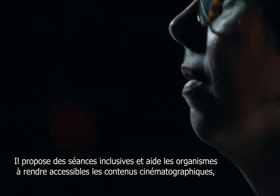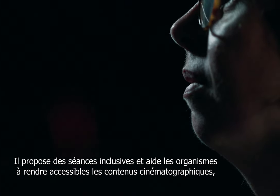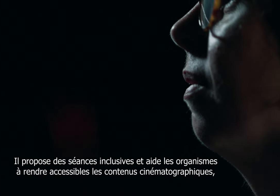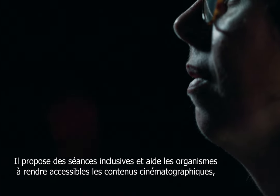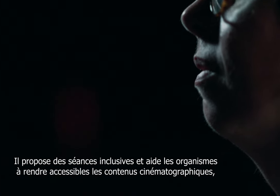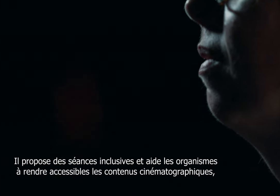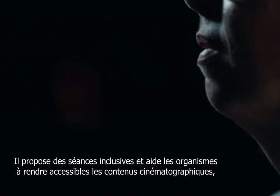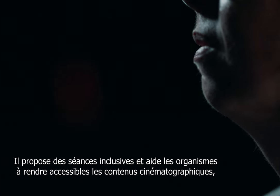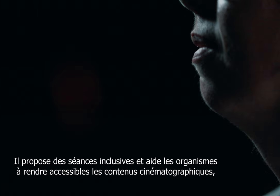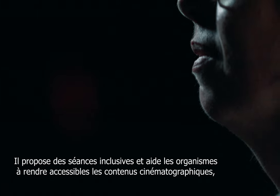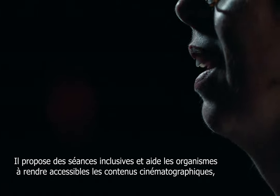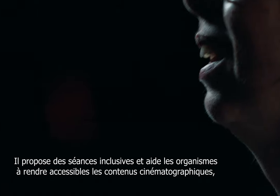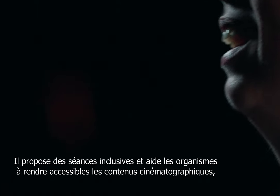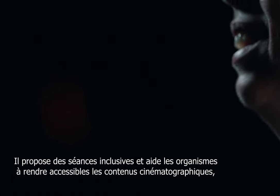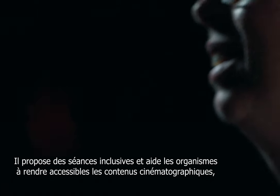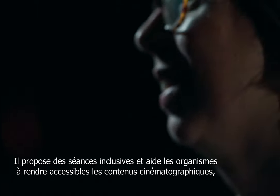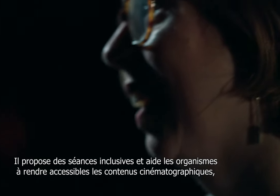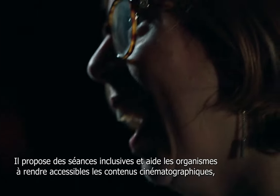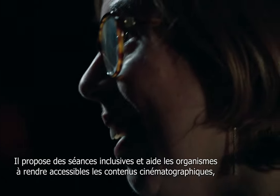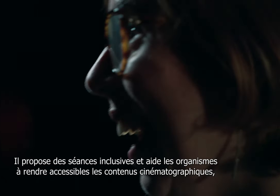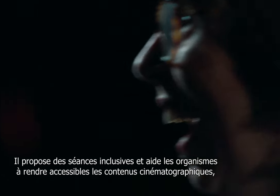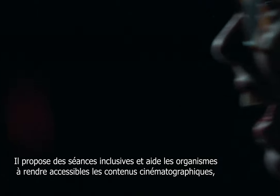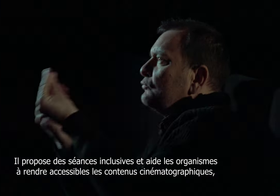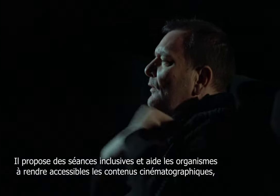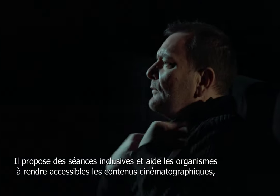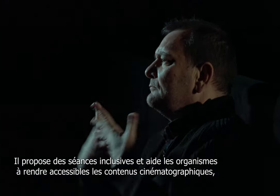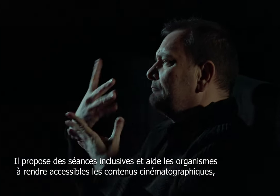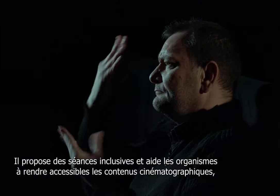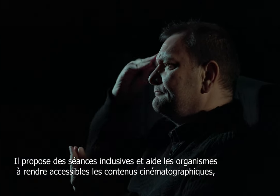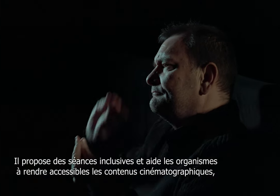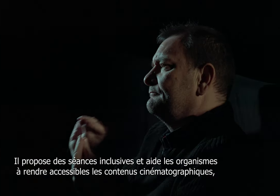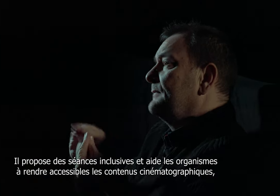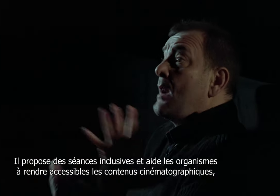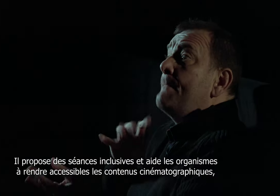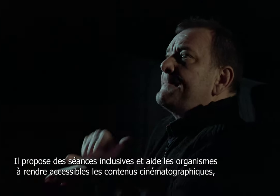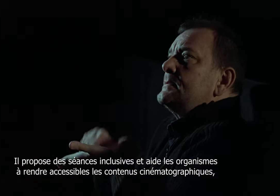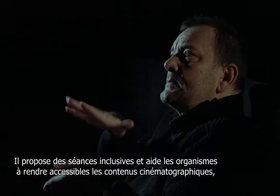It offers inclusive screenings and helps organizations make cinematic content accessible,